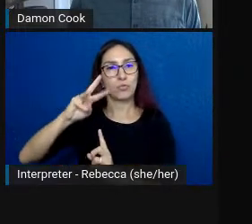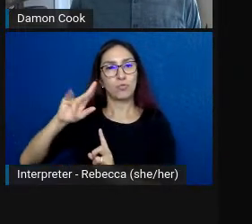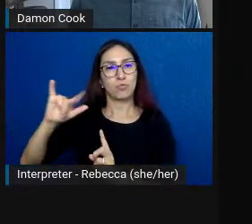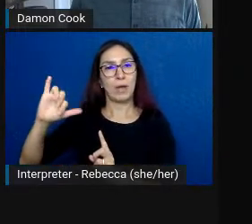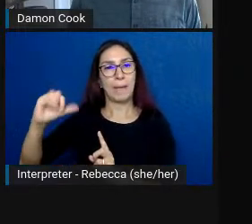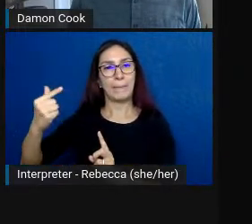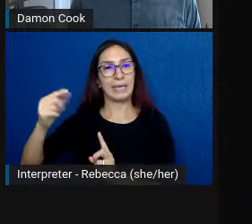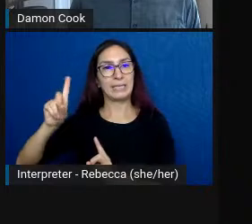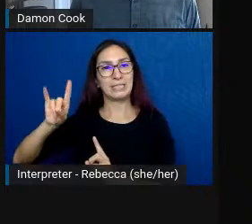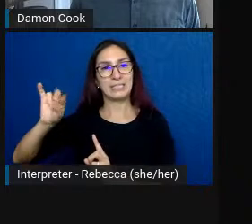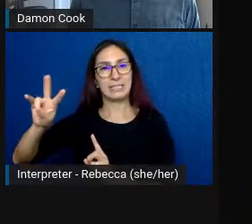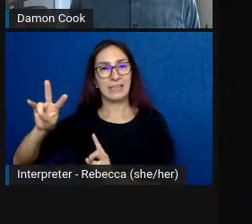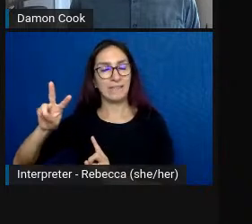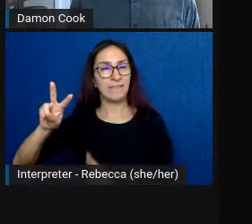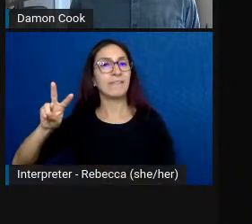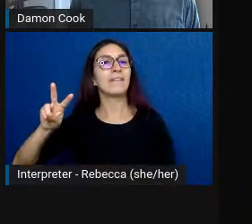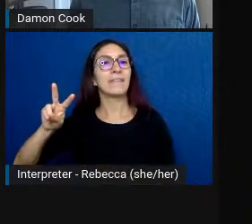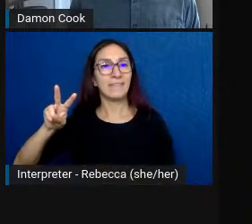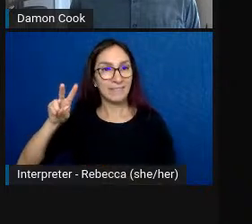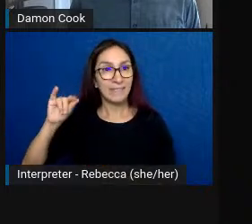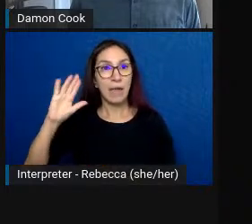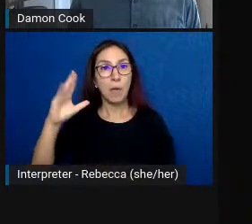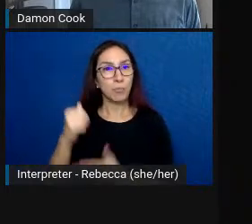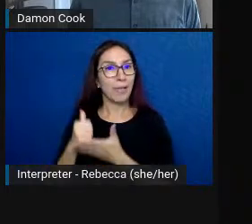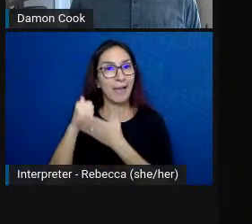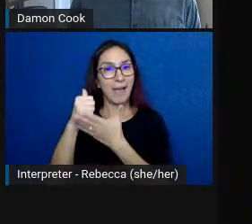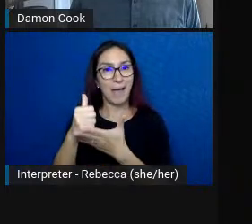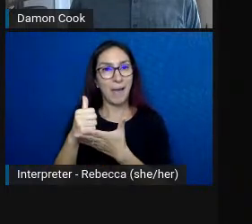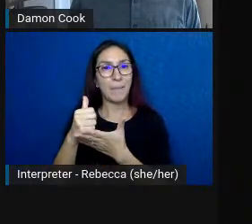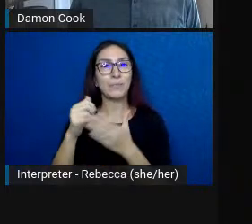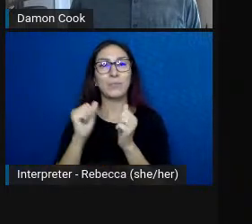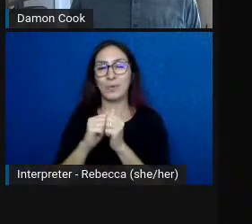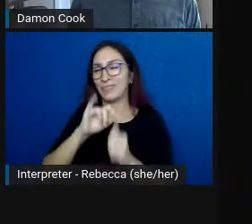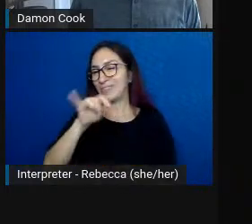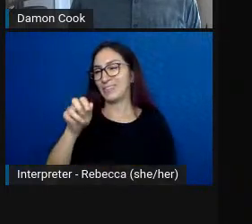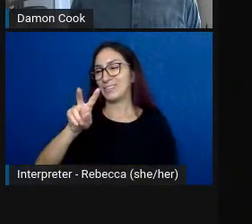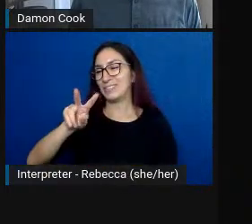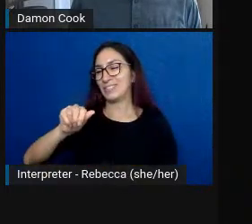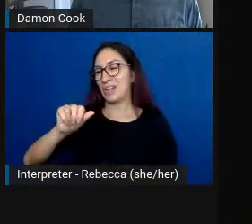Next, we want to add a unique ID to our Dialogs main wrapping development which